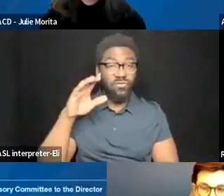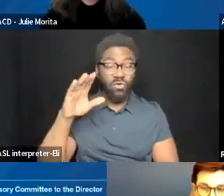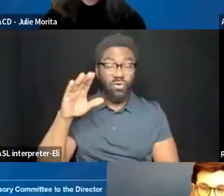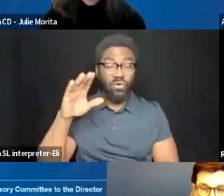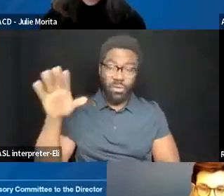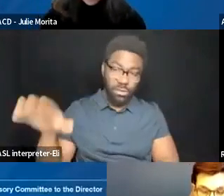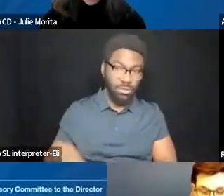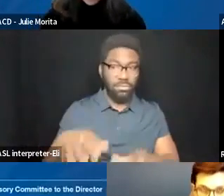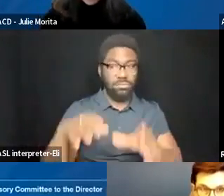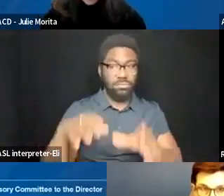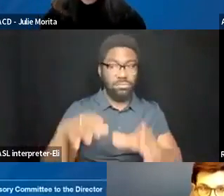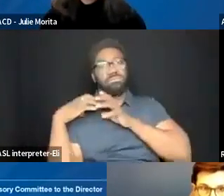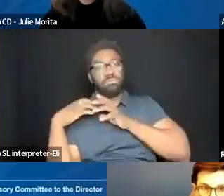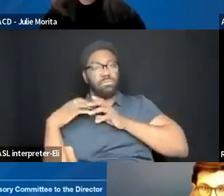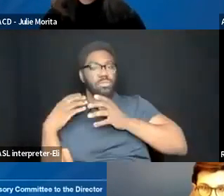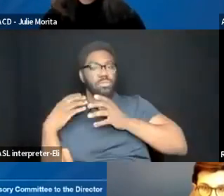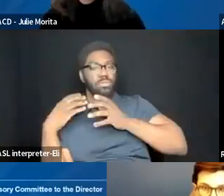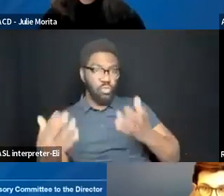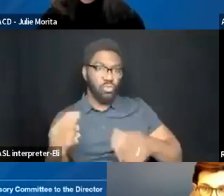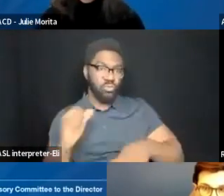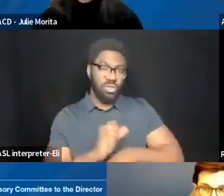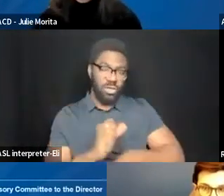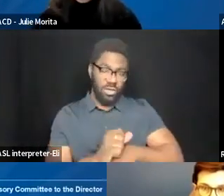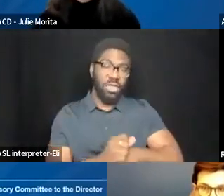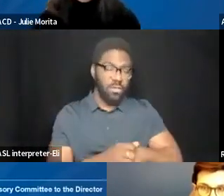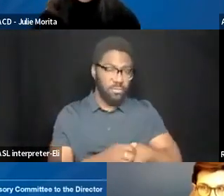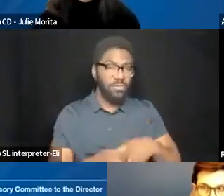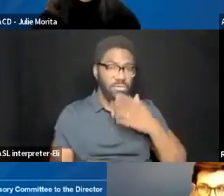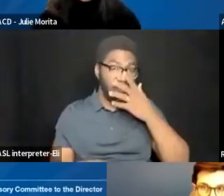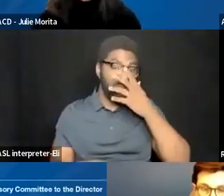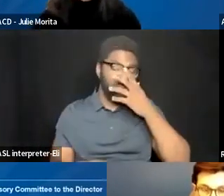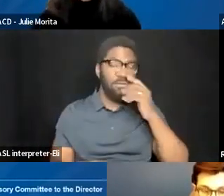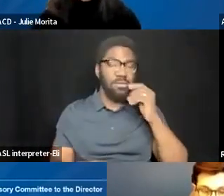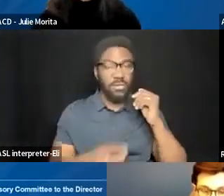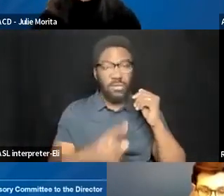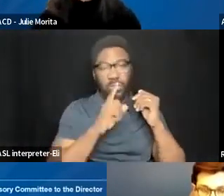very difficult job and really creating a clear